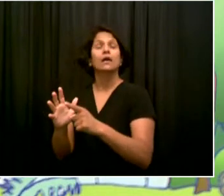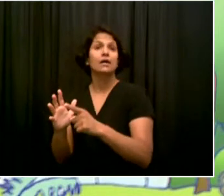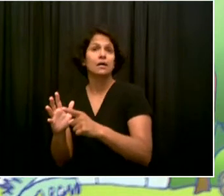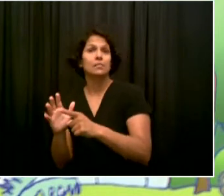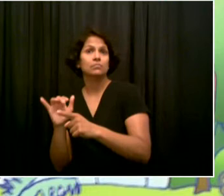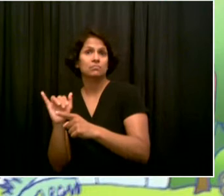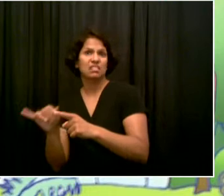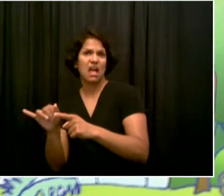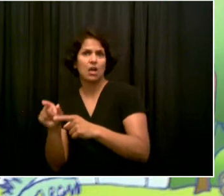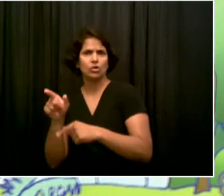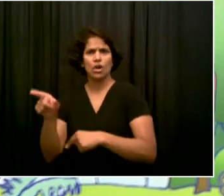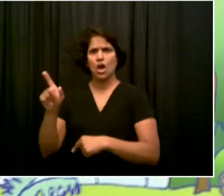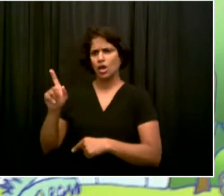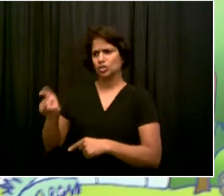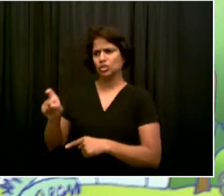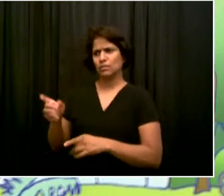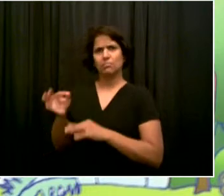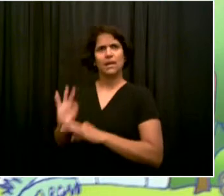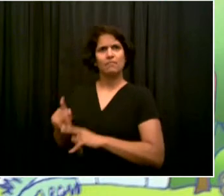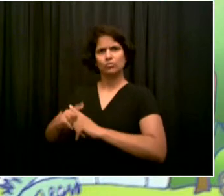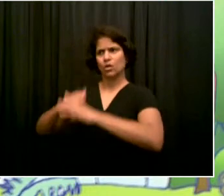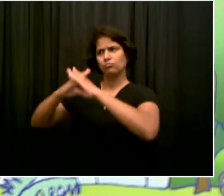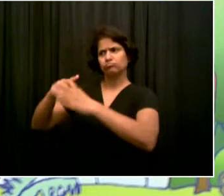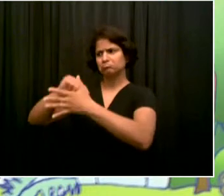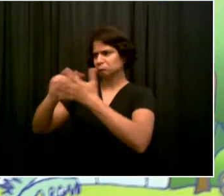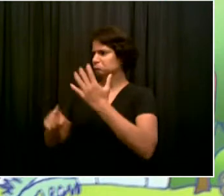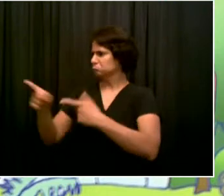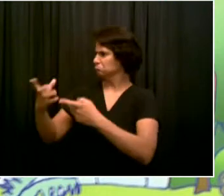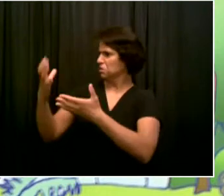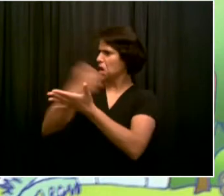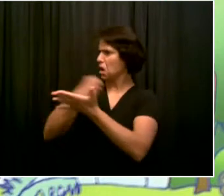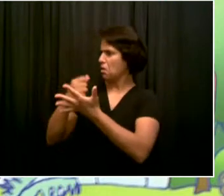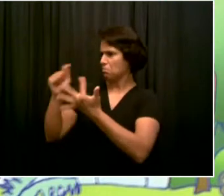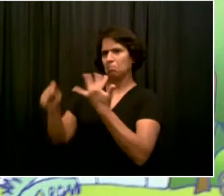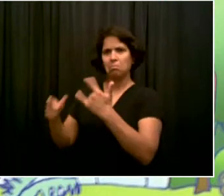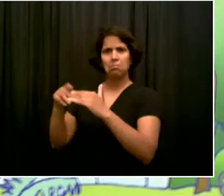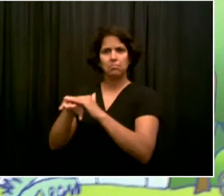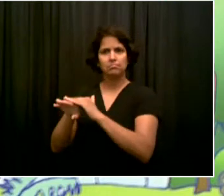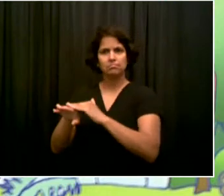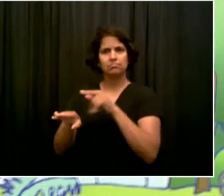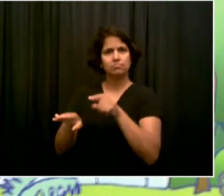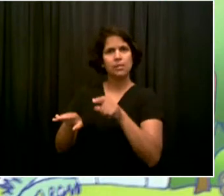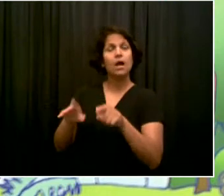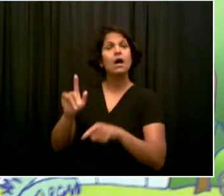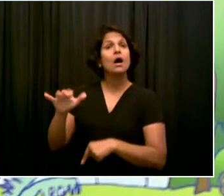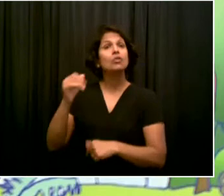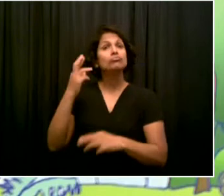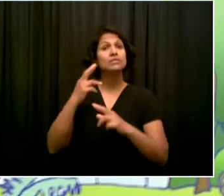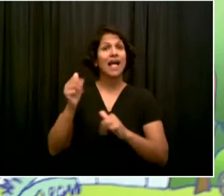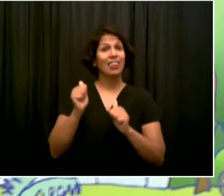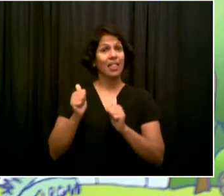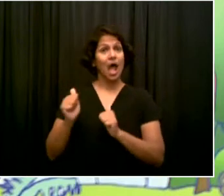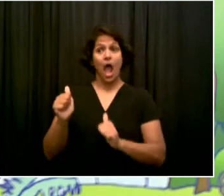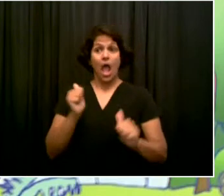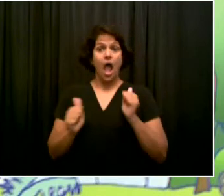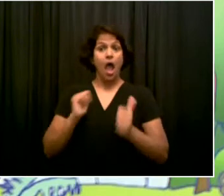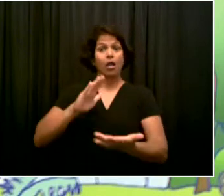WHO ARE